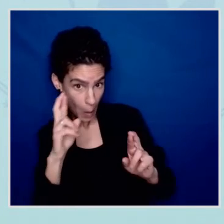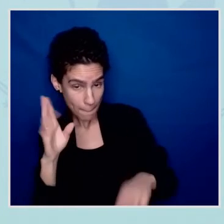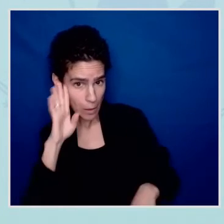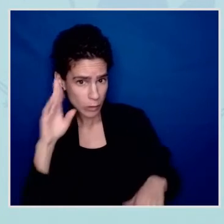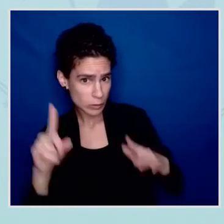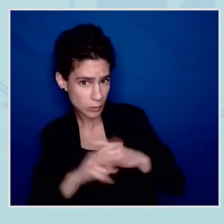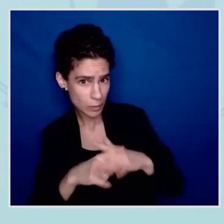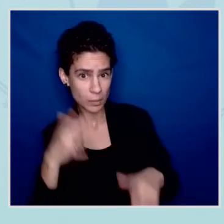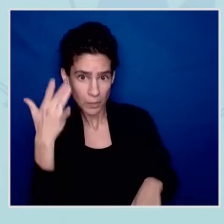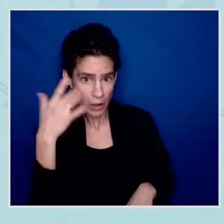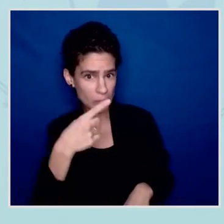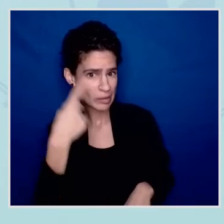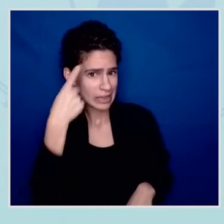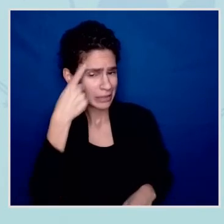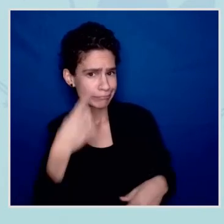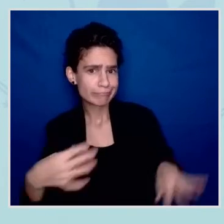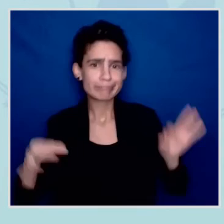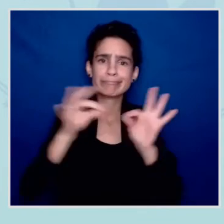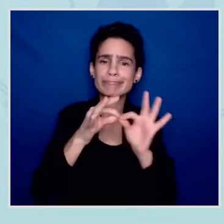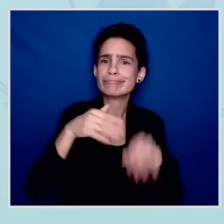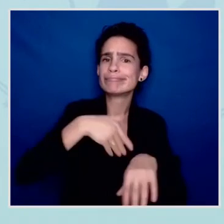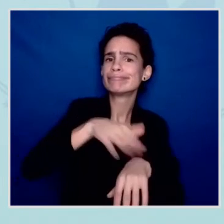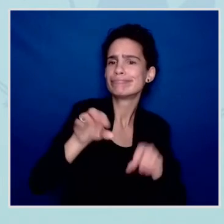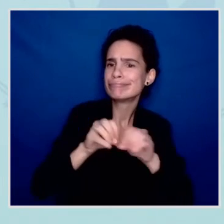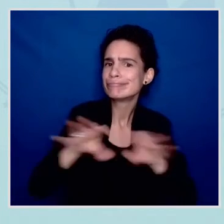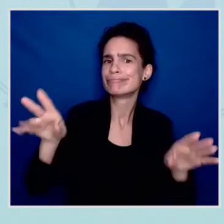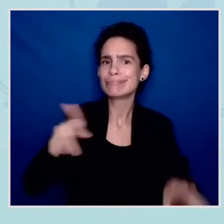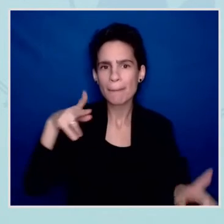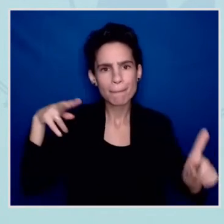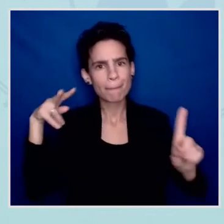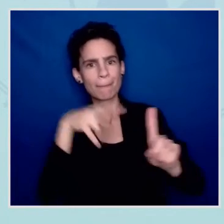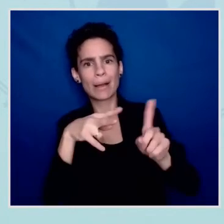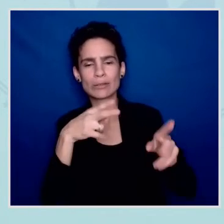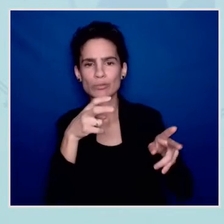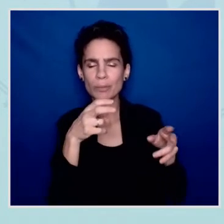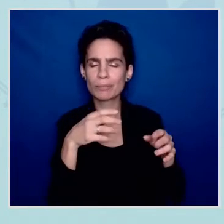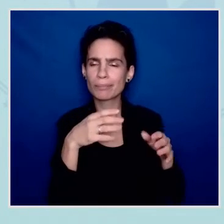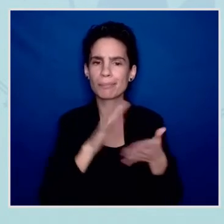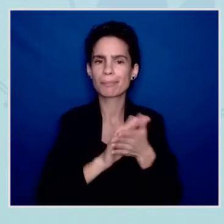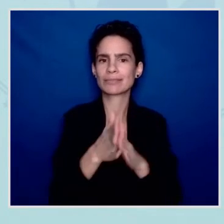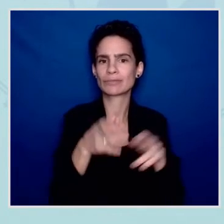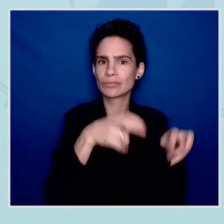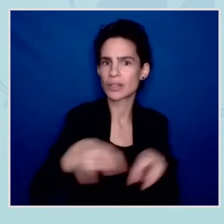AGREED ON. IT'S A GOOD THING OF HIM NOT SHOWING UP.